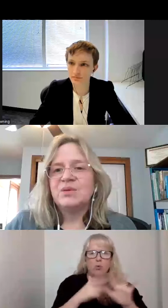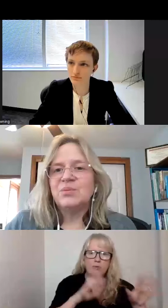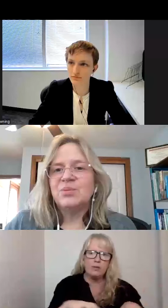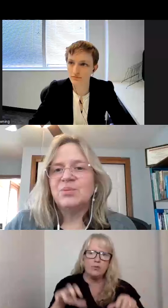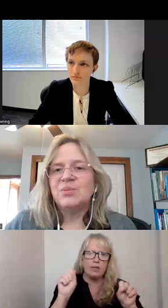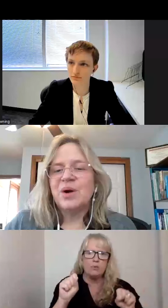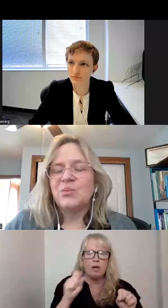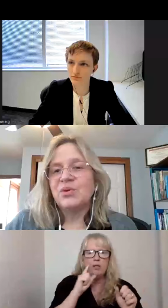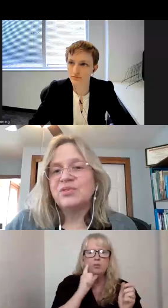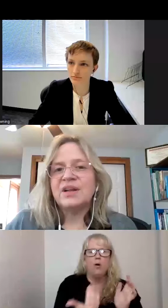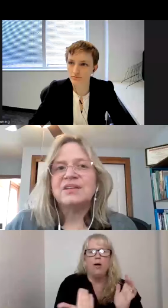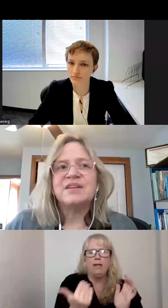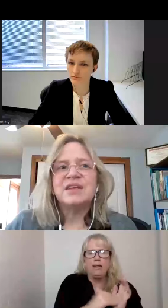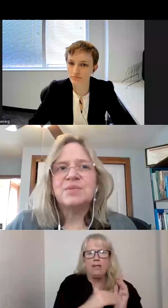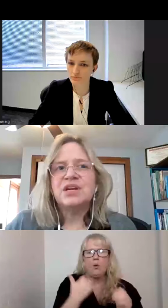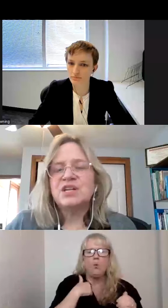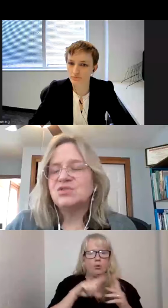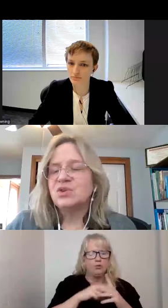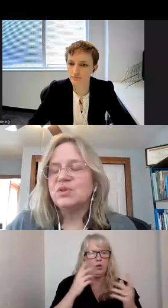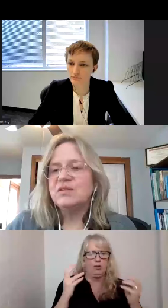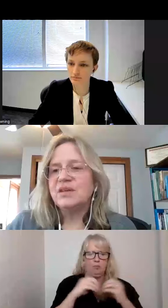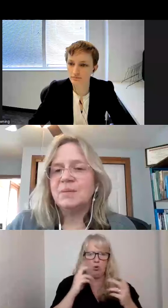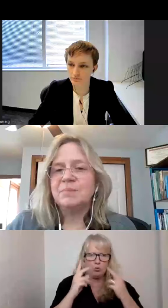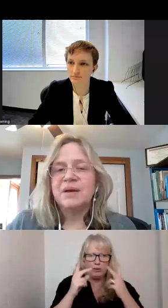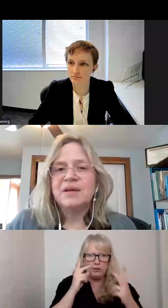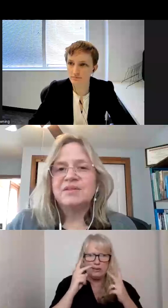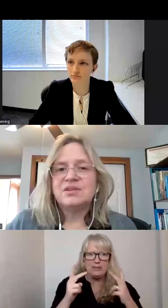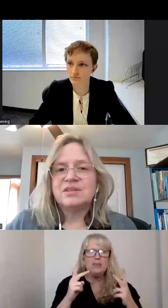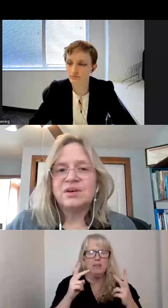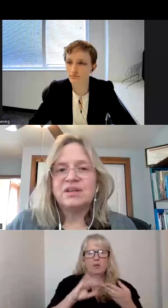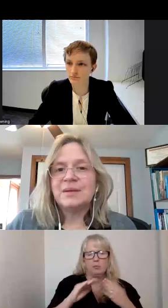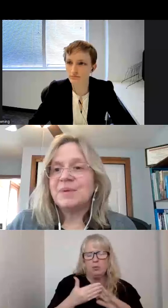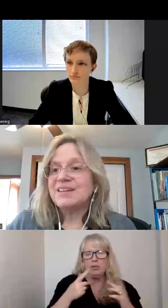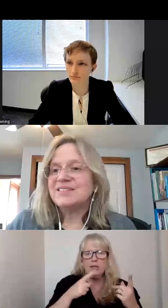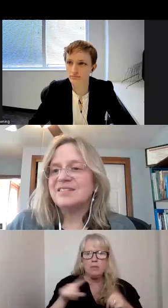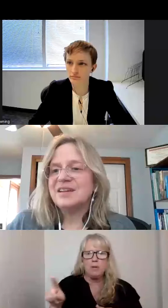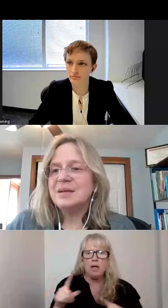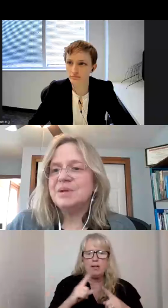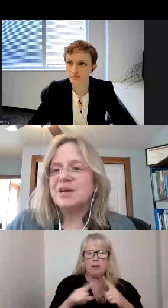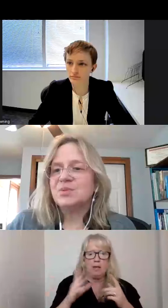WE ARE STARTING TO SEE COMMUNITIES DO THIS BY NECESSITY BECAUSE